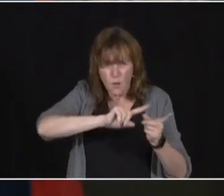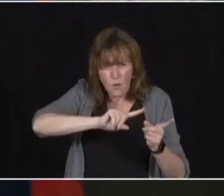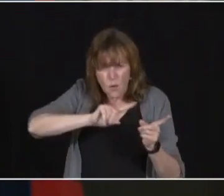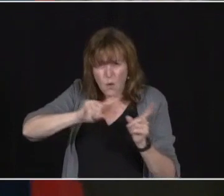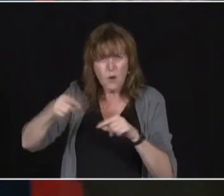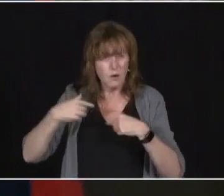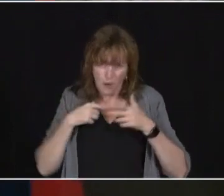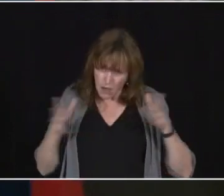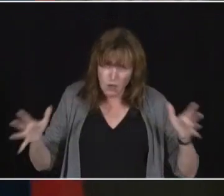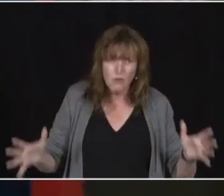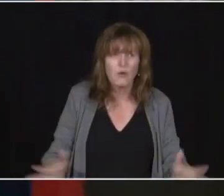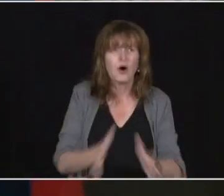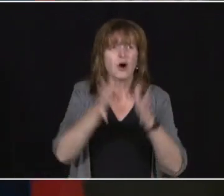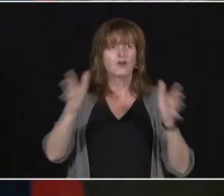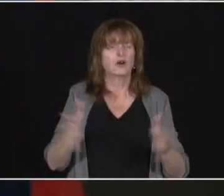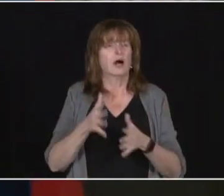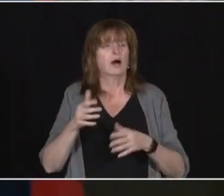No one's going to be refused, please go there.